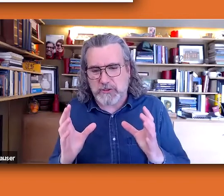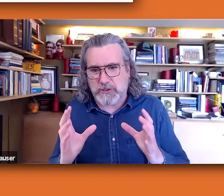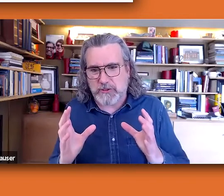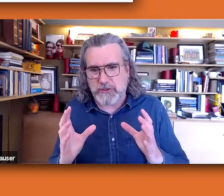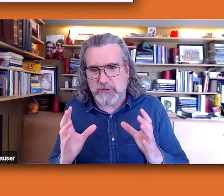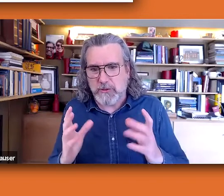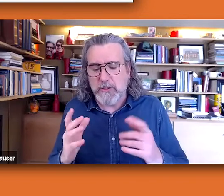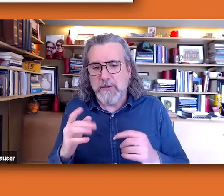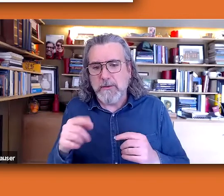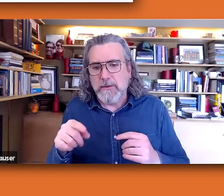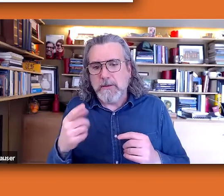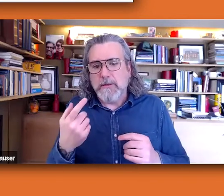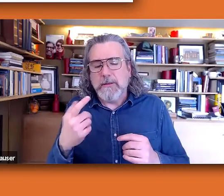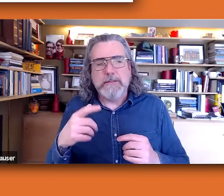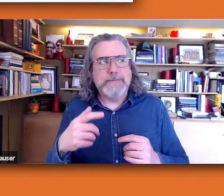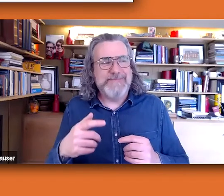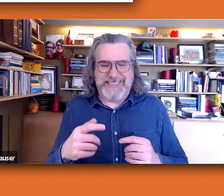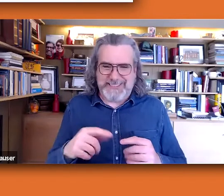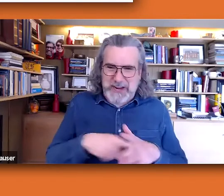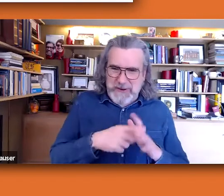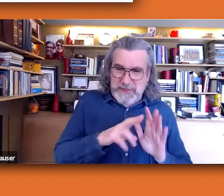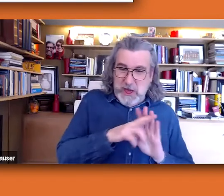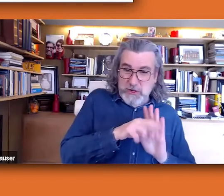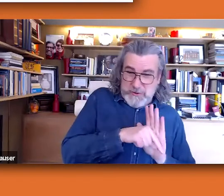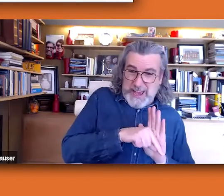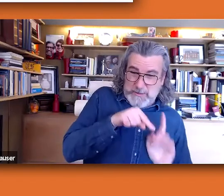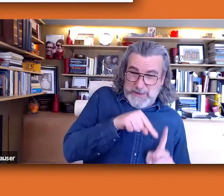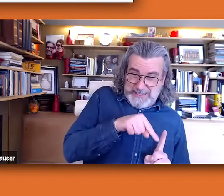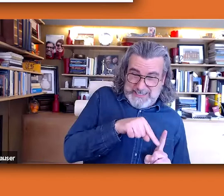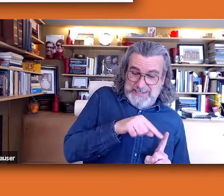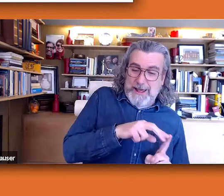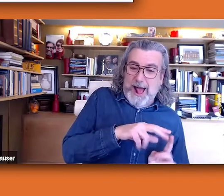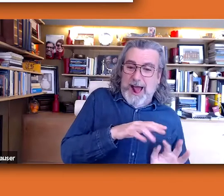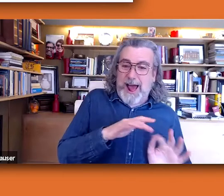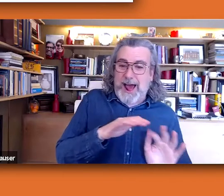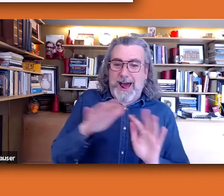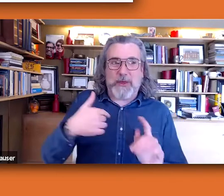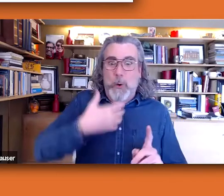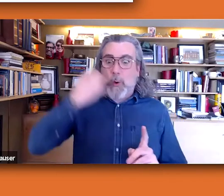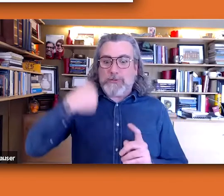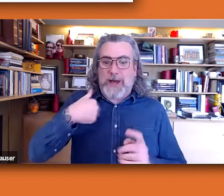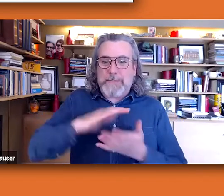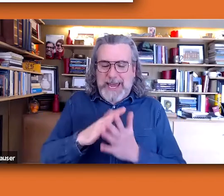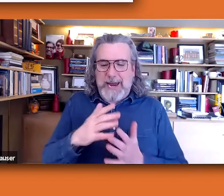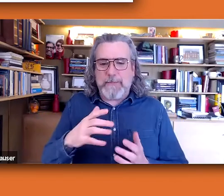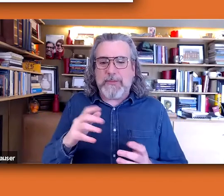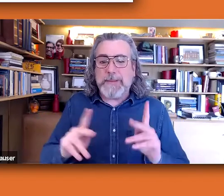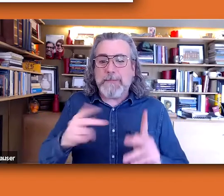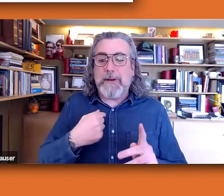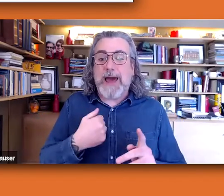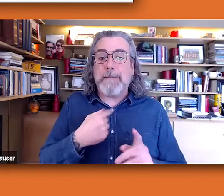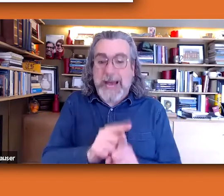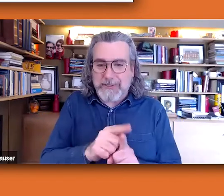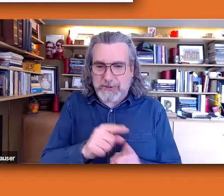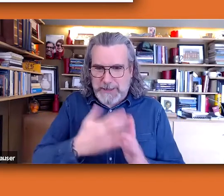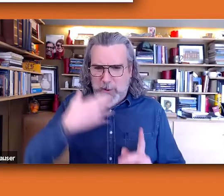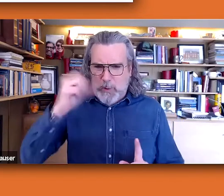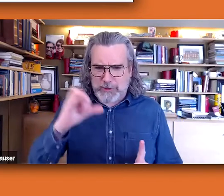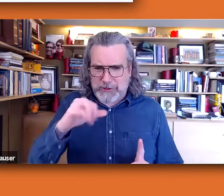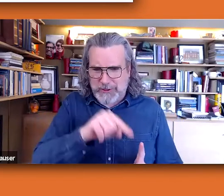I have been mentoring assistant professors. I started mentoring undergraduate students, and then the older I became, the people I mentored